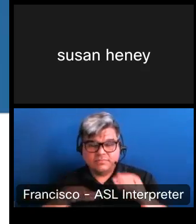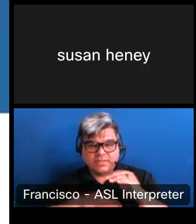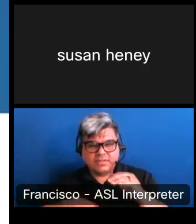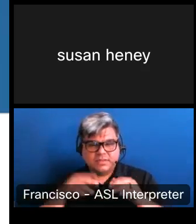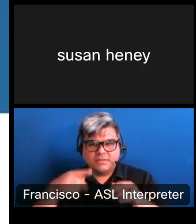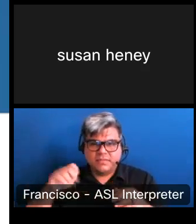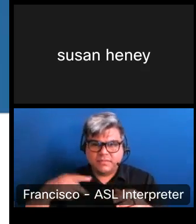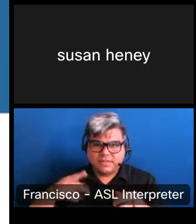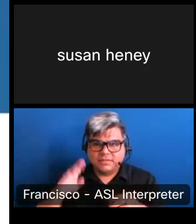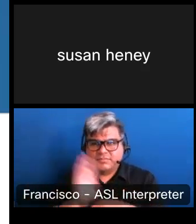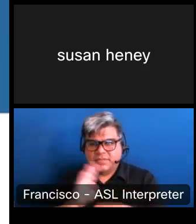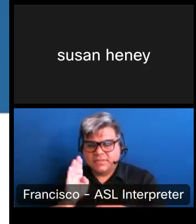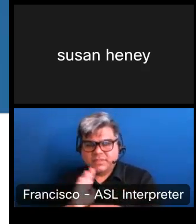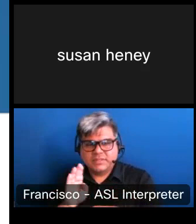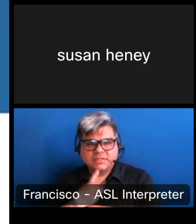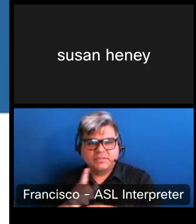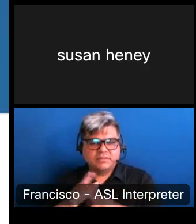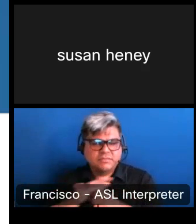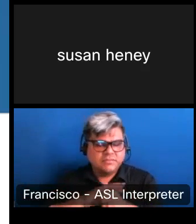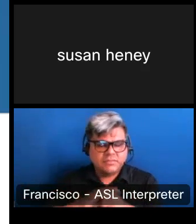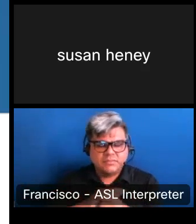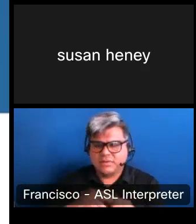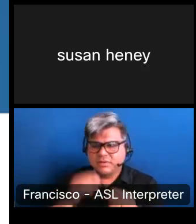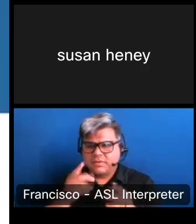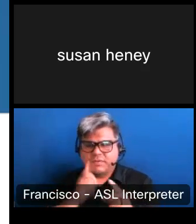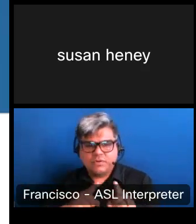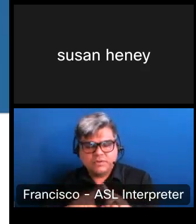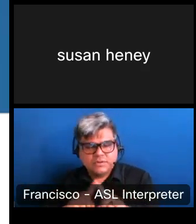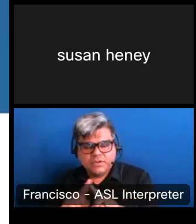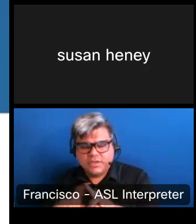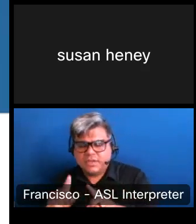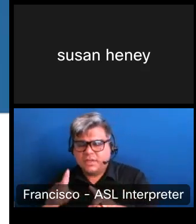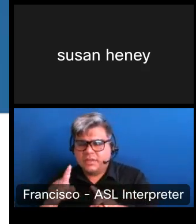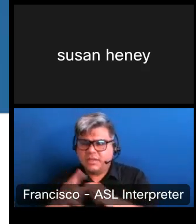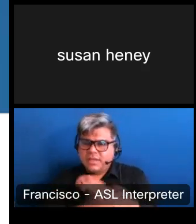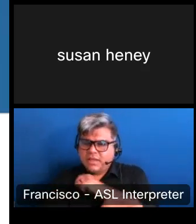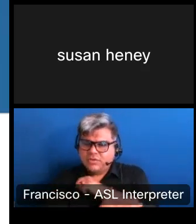statistics for all states and counties, and for cities and towns with more than 5,000 people. The